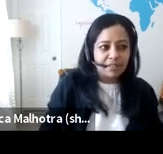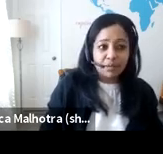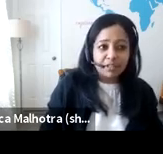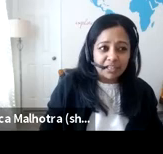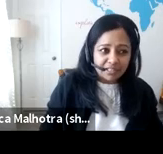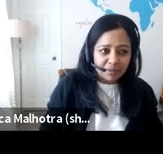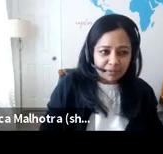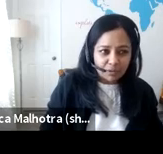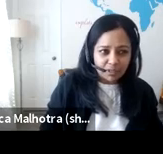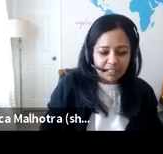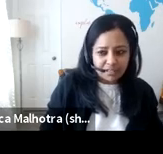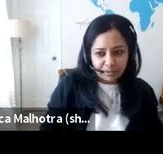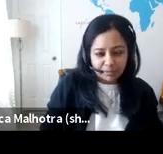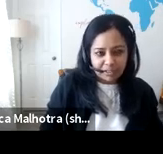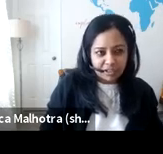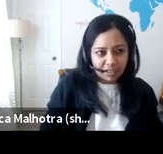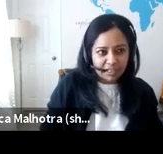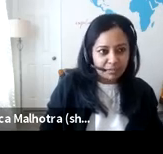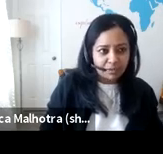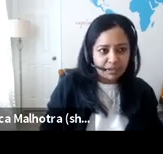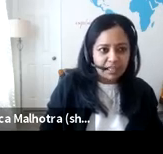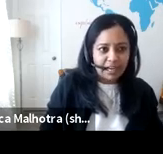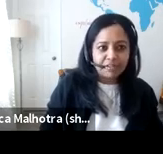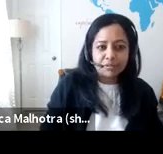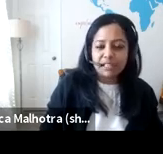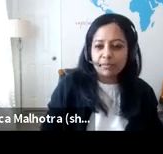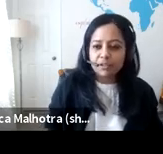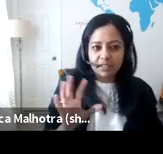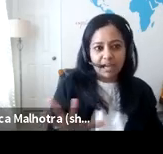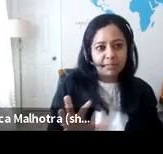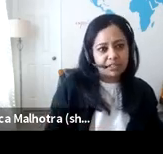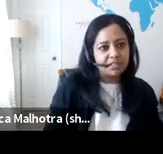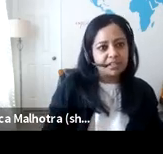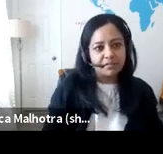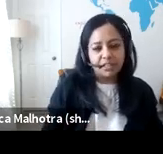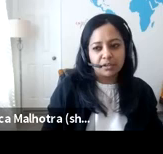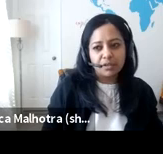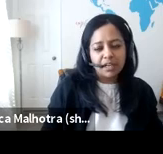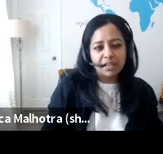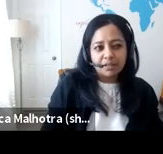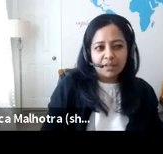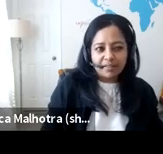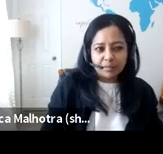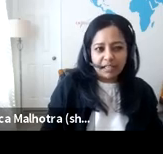This webinar is being recorded. We will share the recording after we upload the captions to the video with everybody